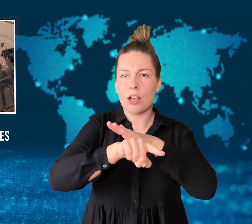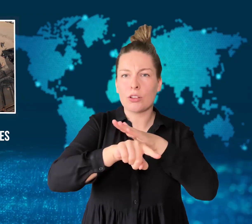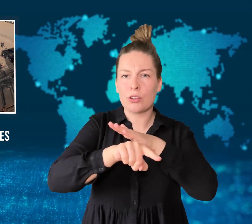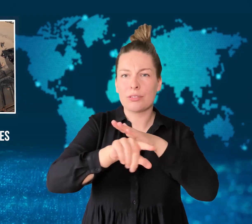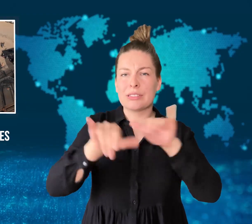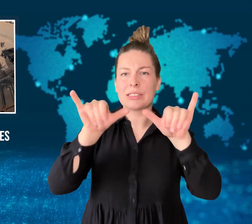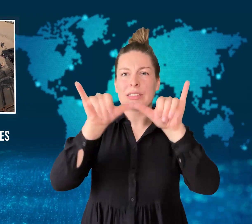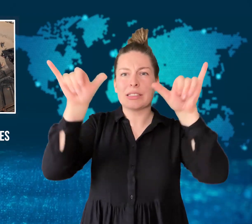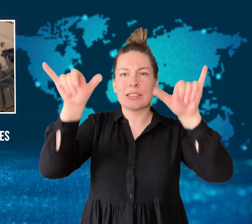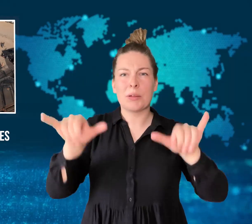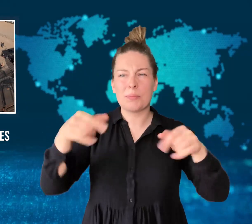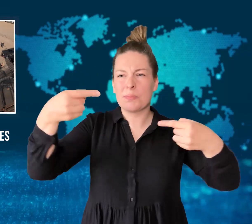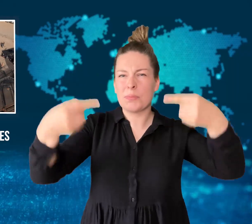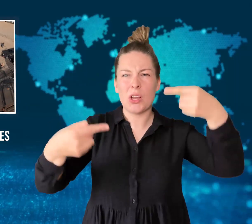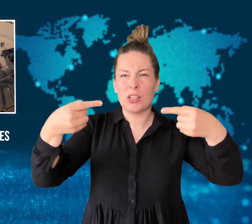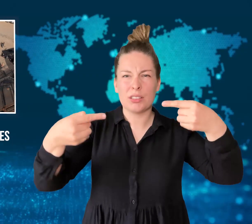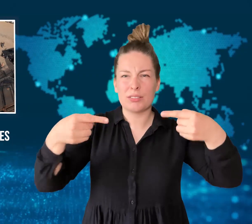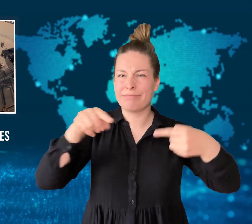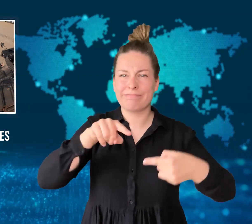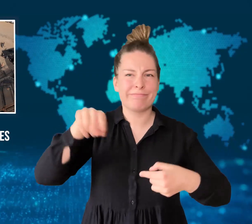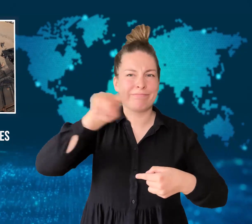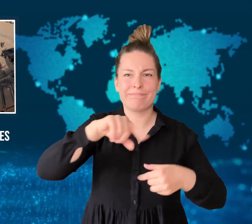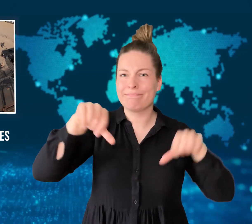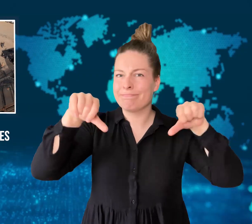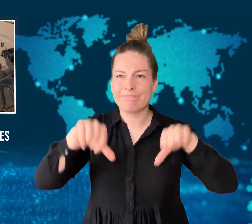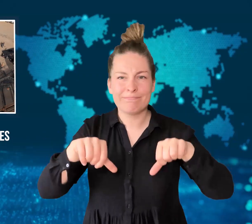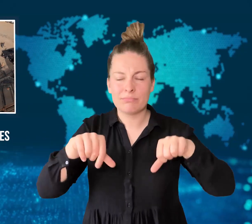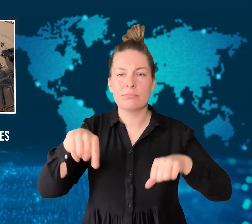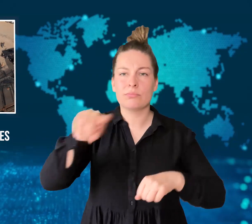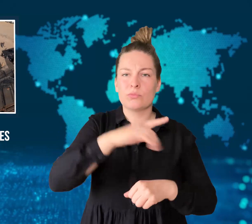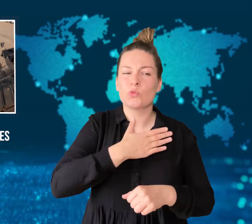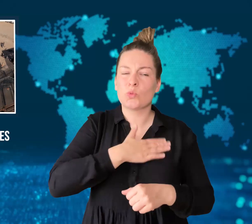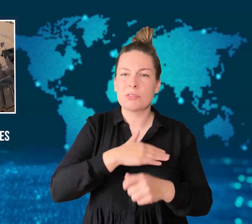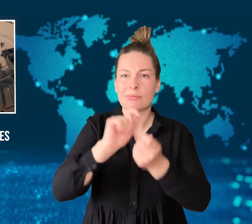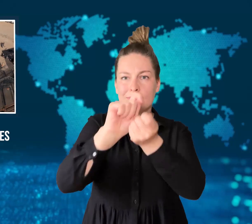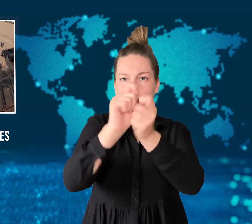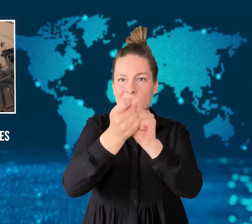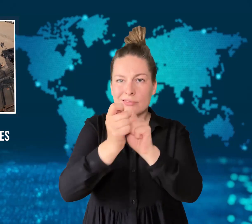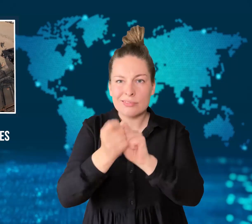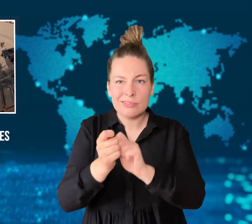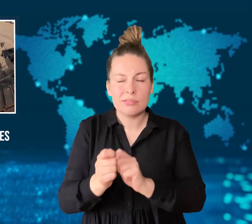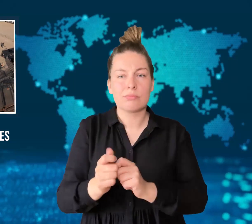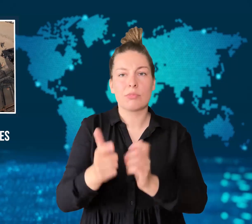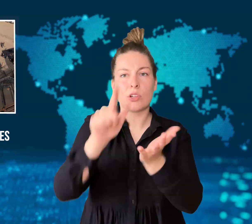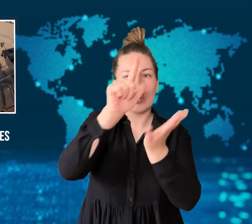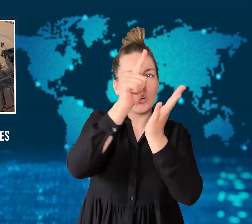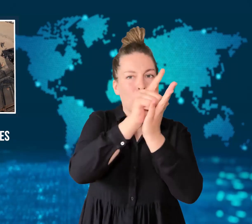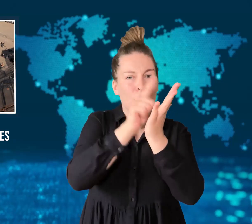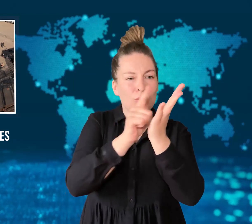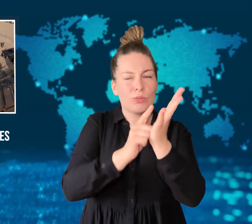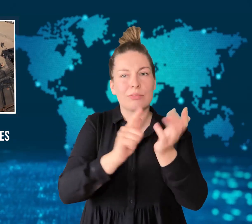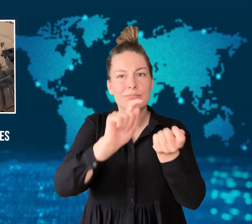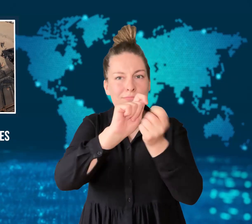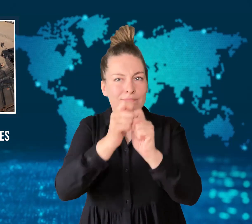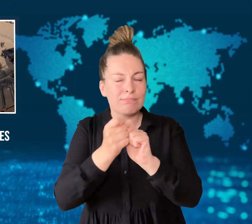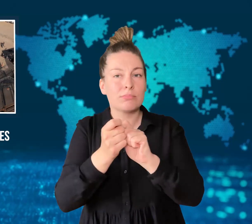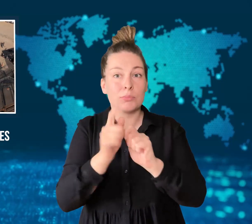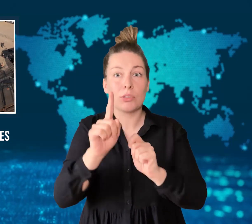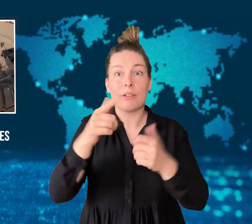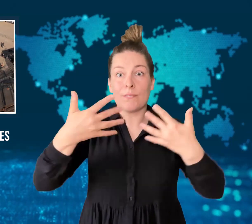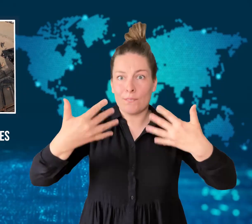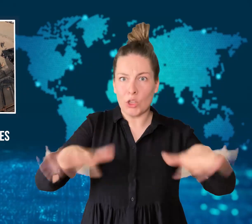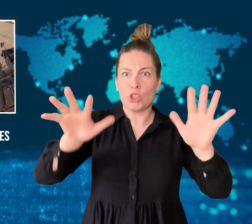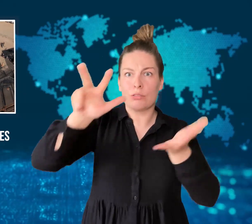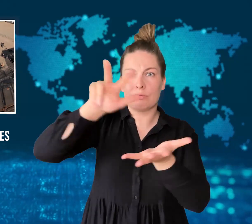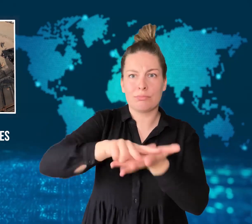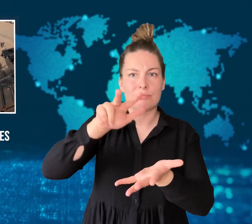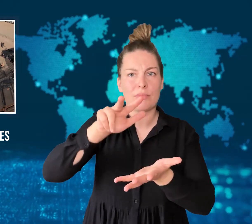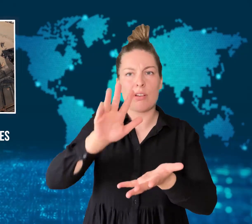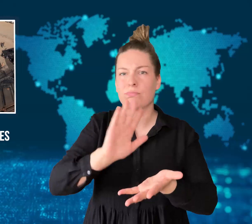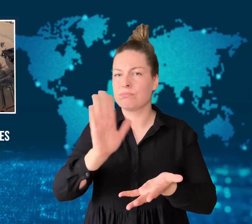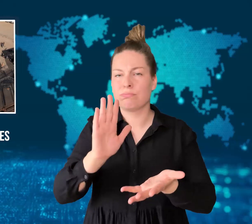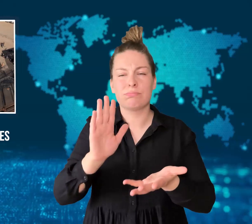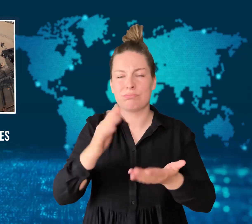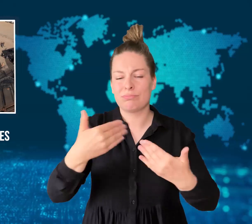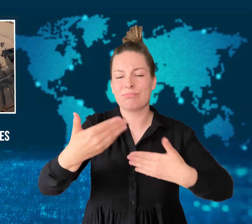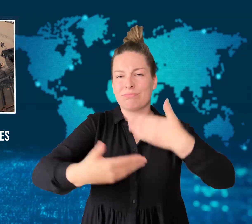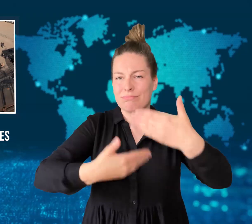in the US immigration system, but have not agreed on